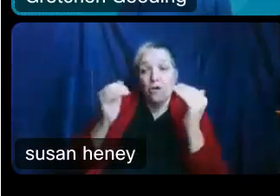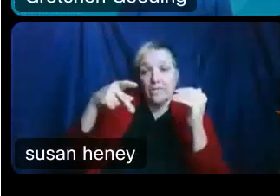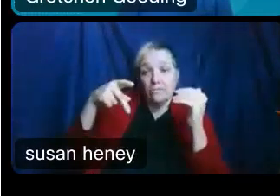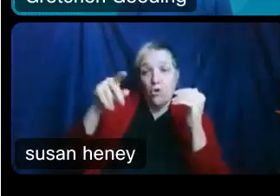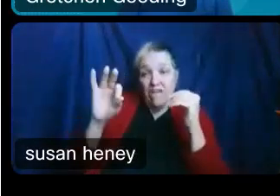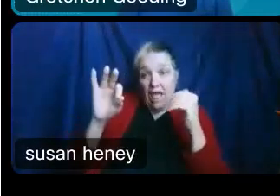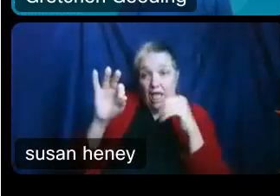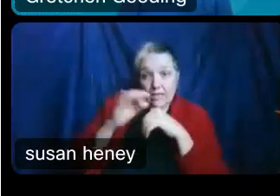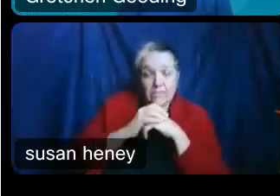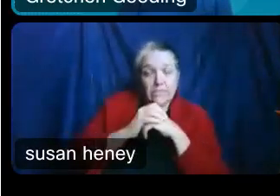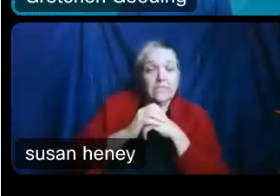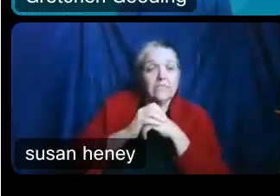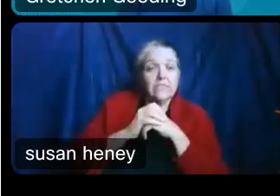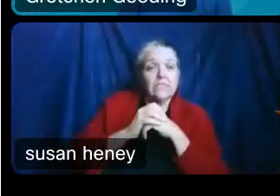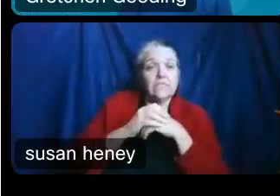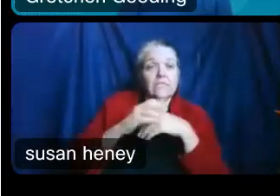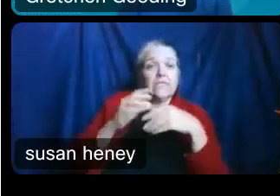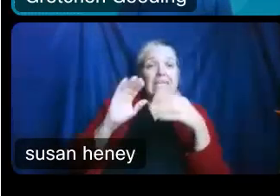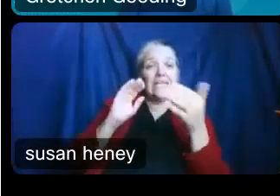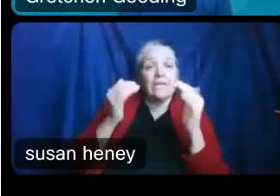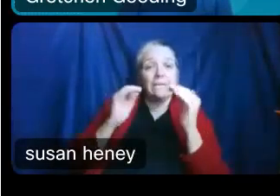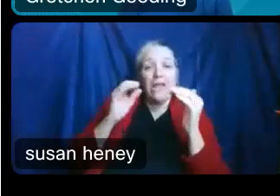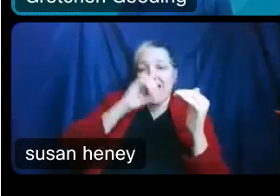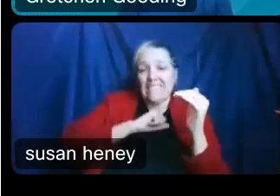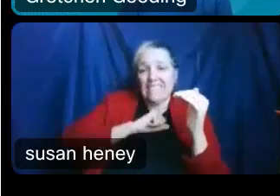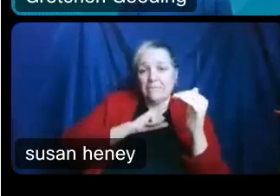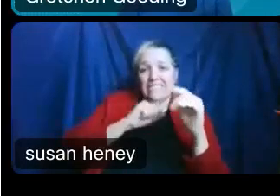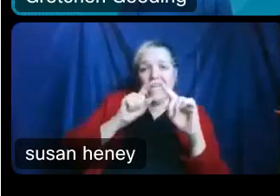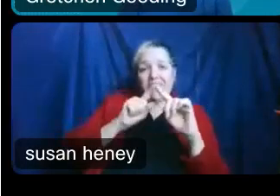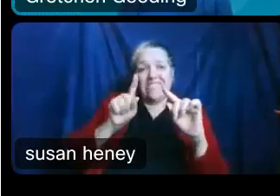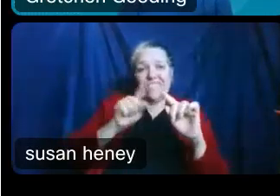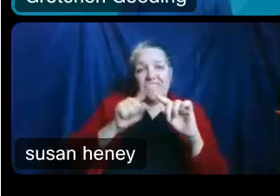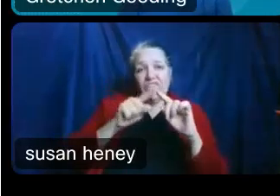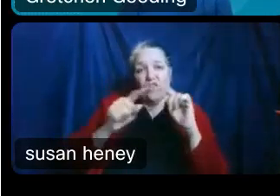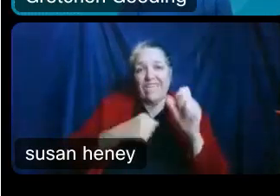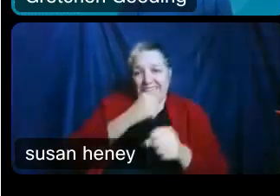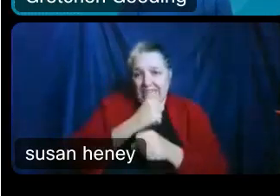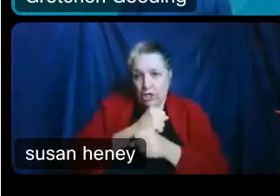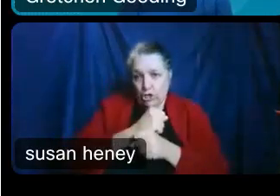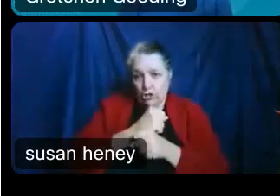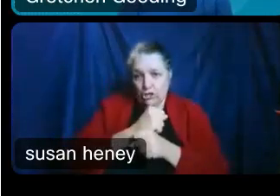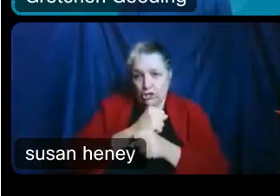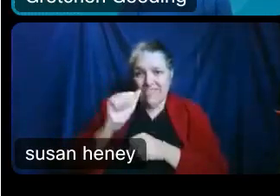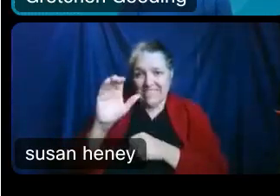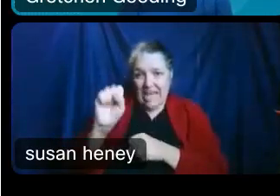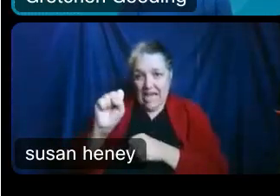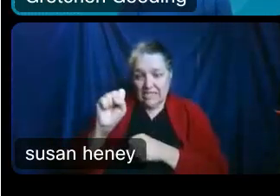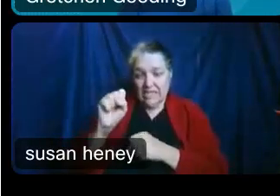comparisons of estimates across different ACS years, providing side-by-side data from